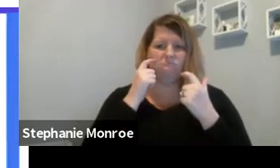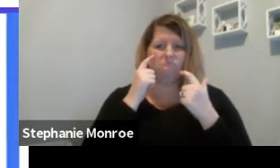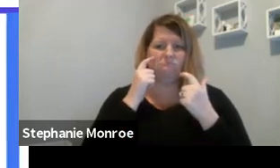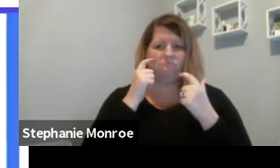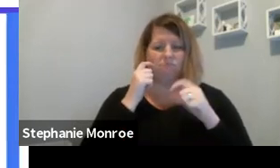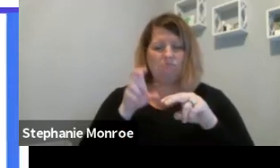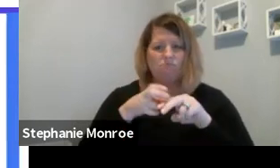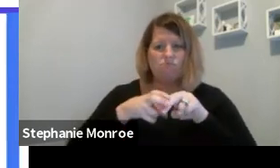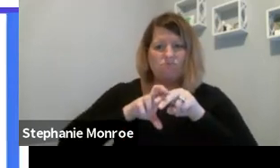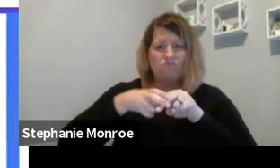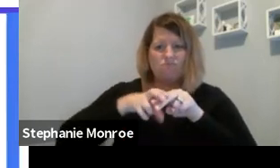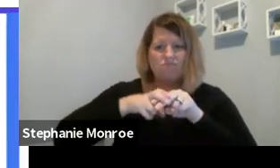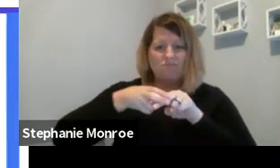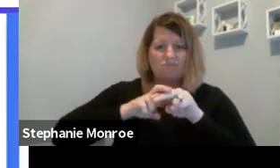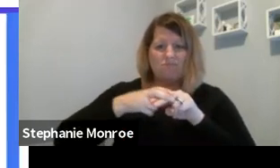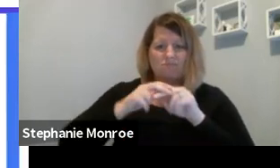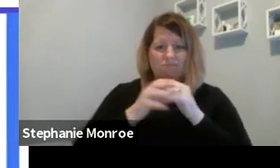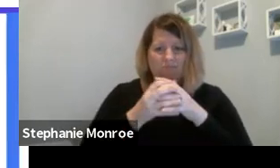and starts to cry and fidgets.